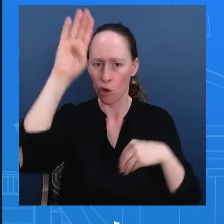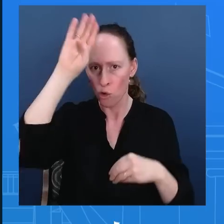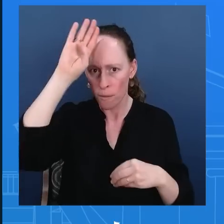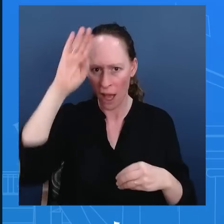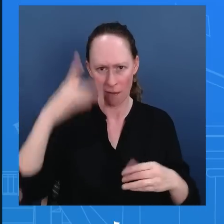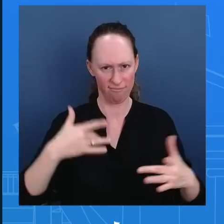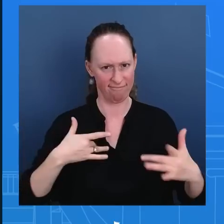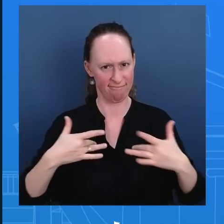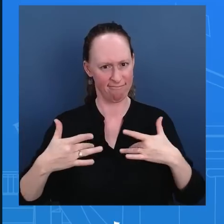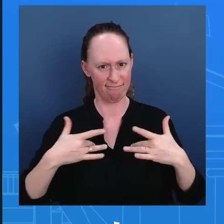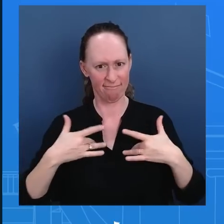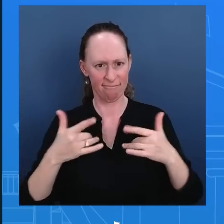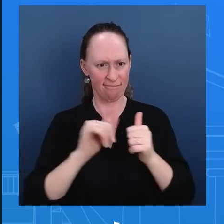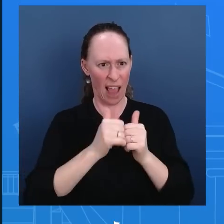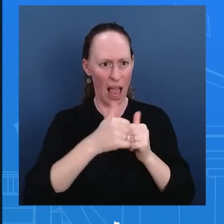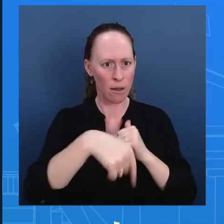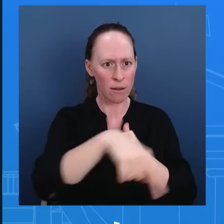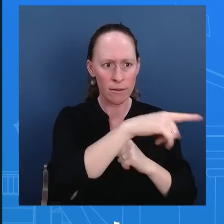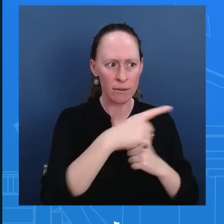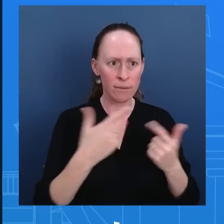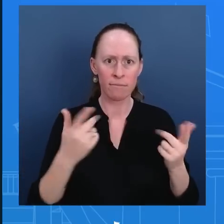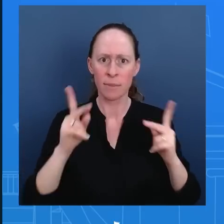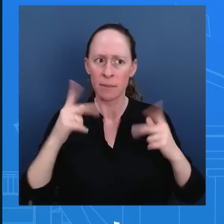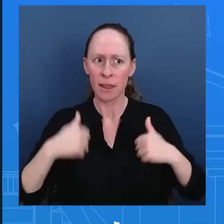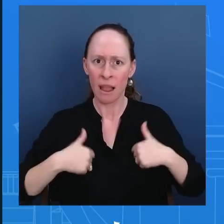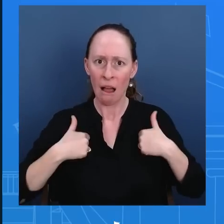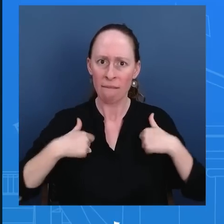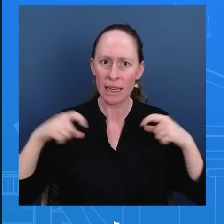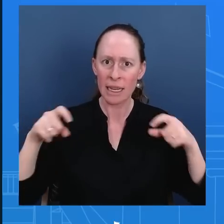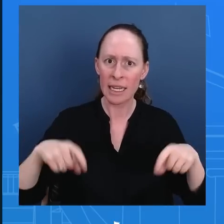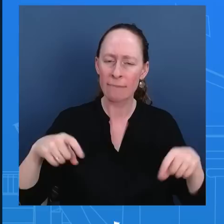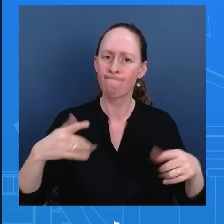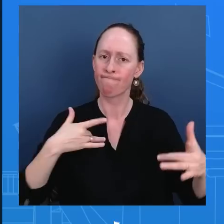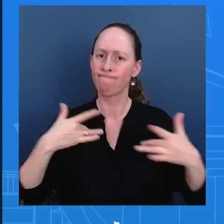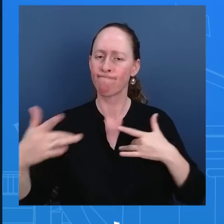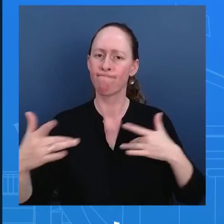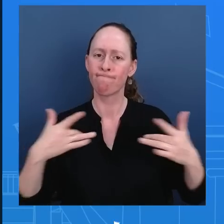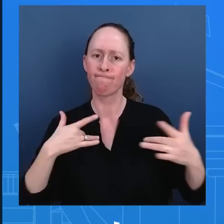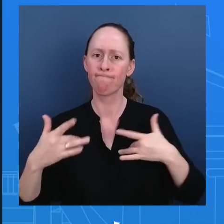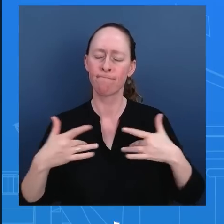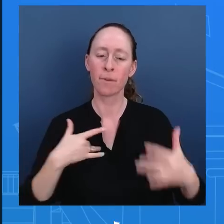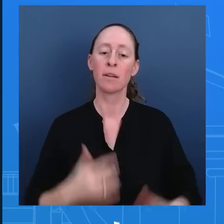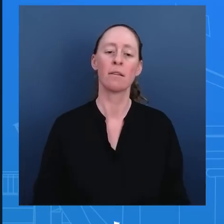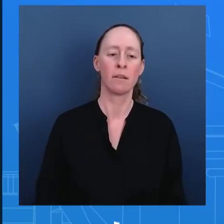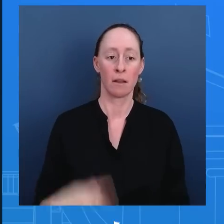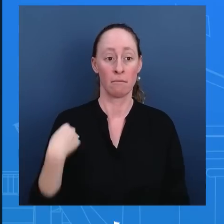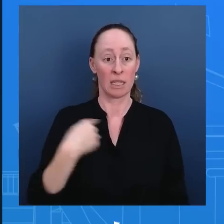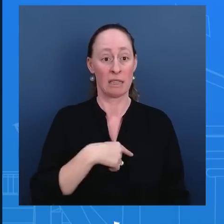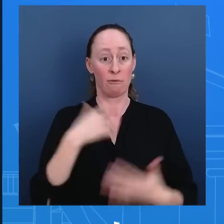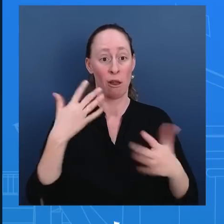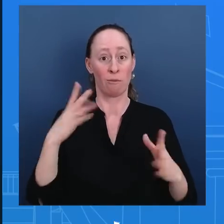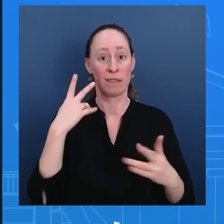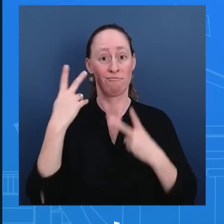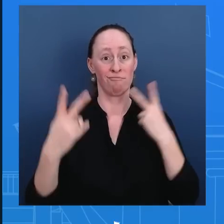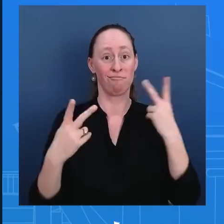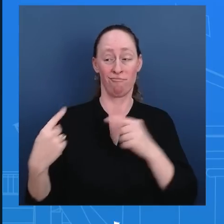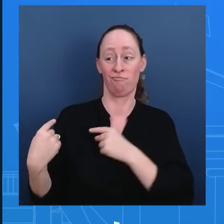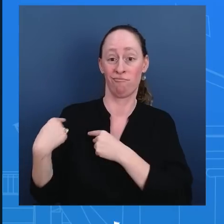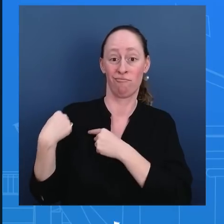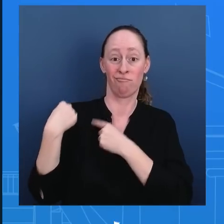And so -- bless you. The Press: Thank you. Ms. Jean-Pierre: And like we have seen over the past few years, Cuba’s economic condition stemming from long-term mismanagement